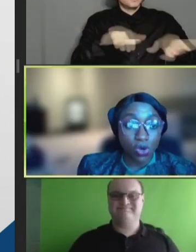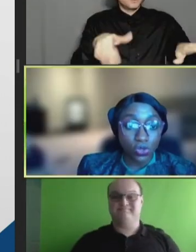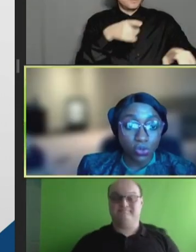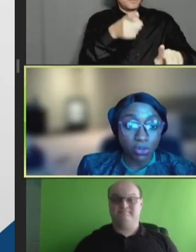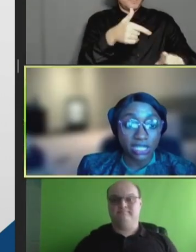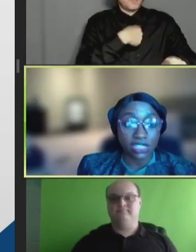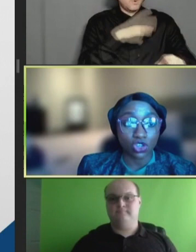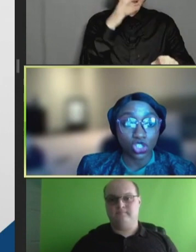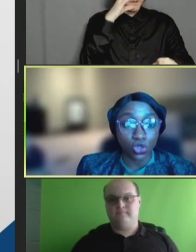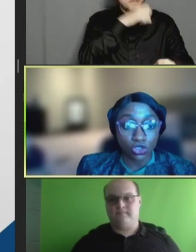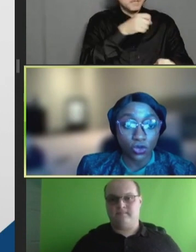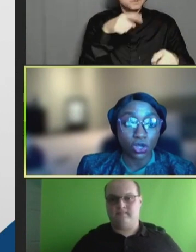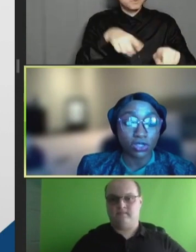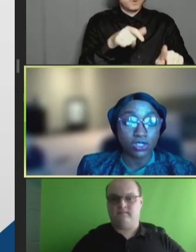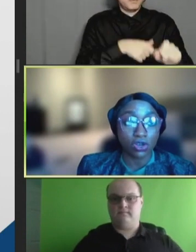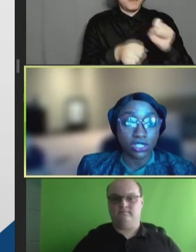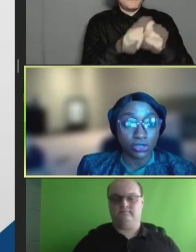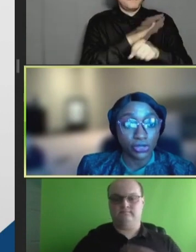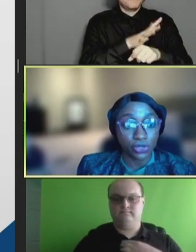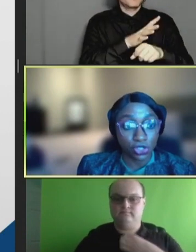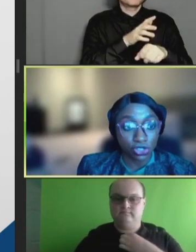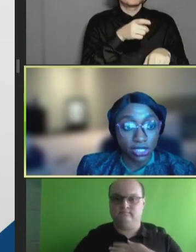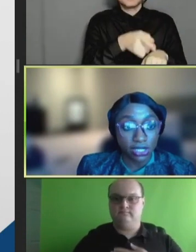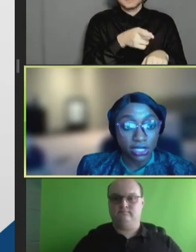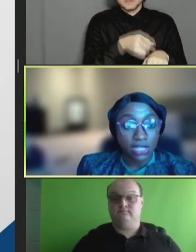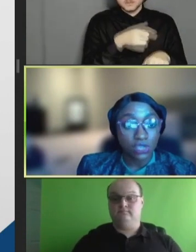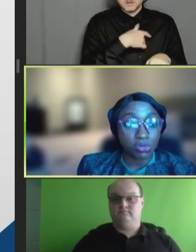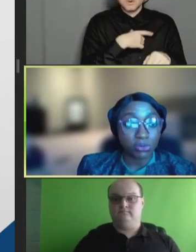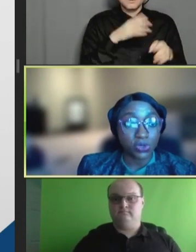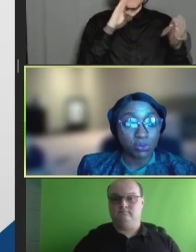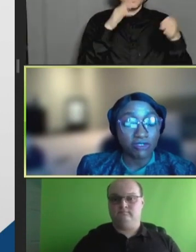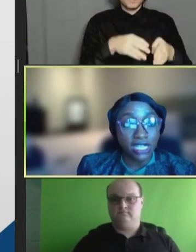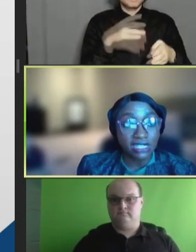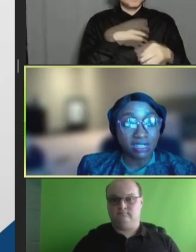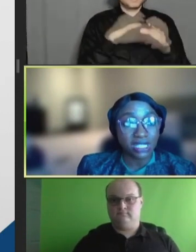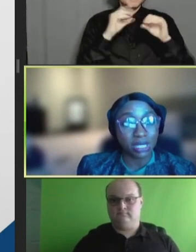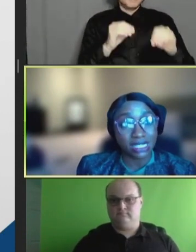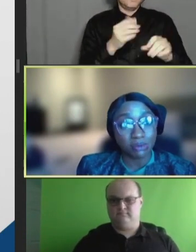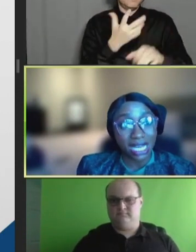we're also placing a huge focus on zero dose children to be able to prevent and mitigate